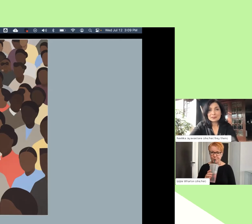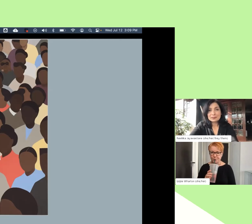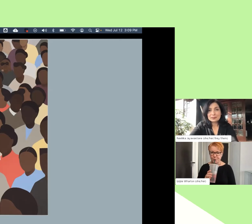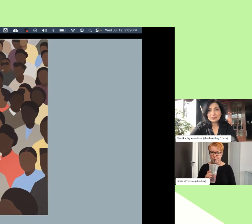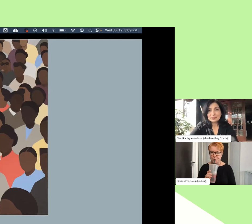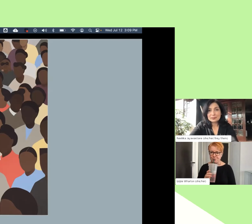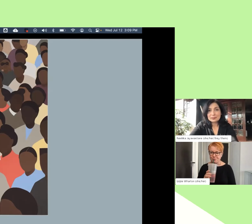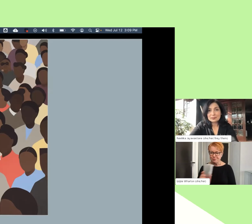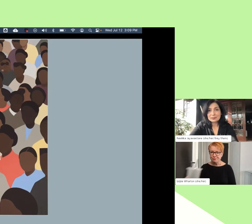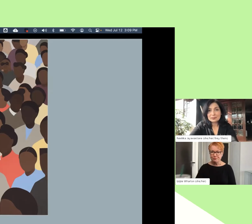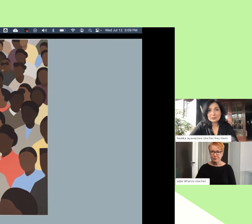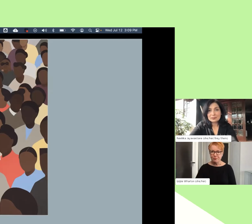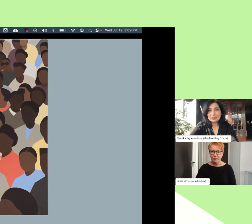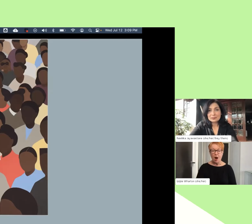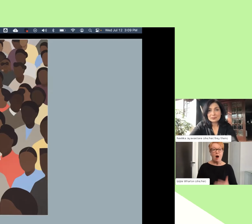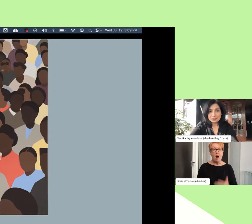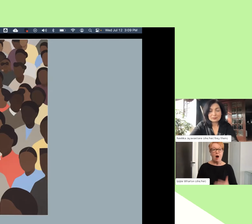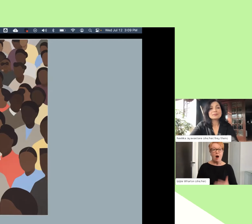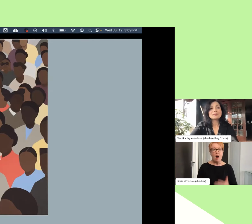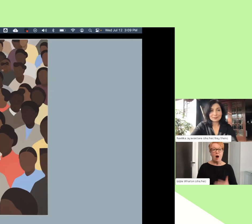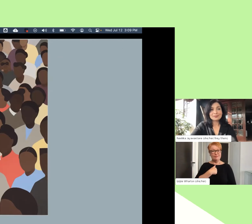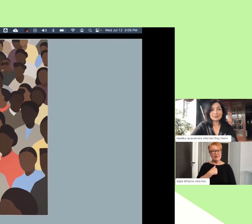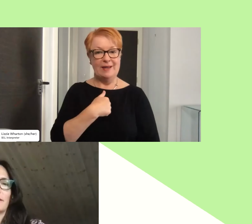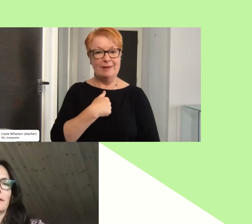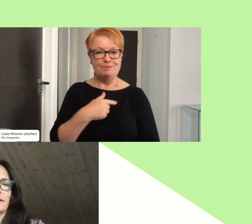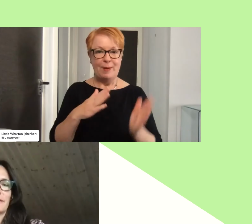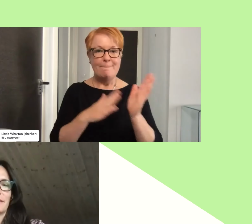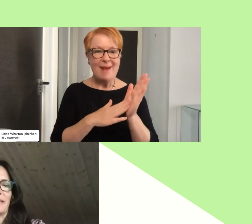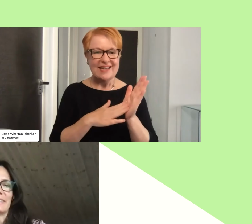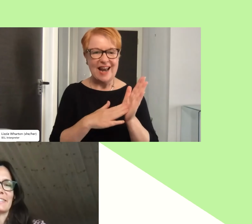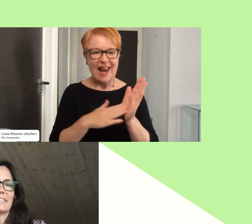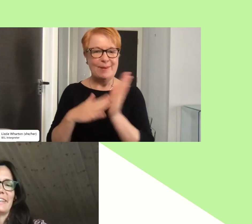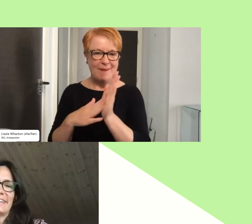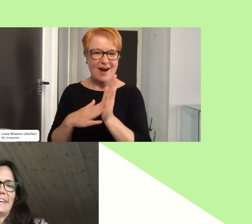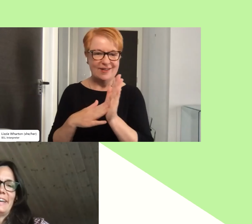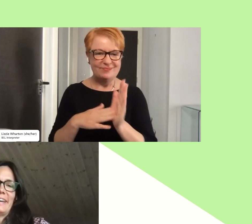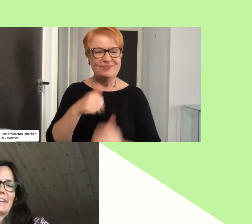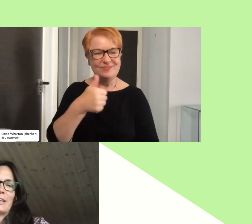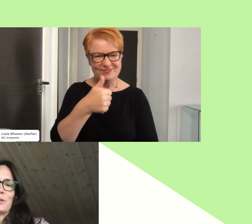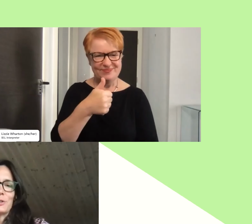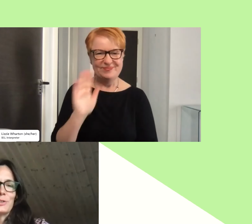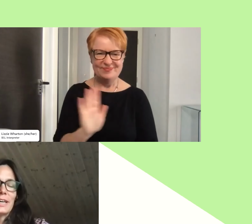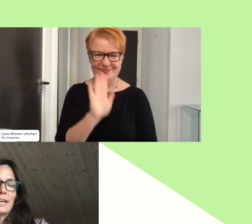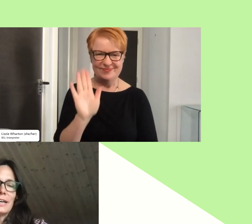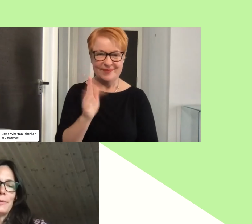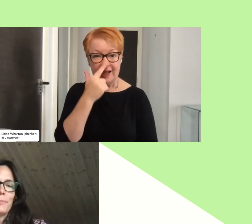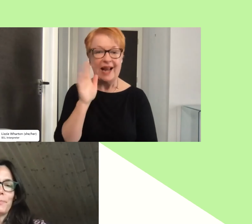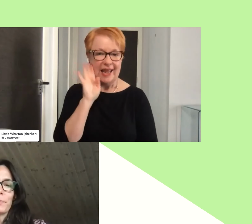I'm Magdalena Malm, can you hear me? Yes. Good.